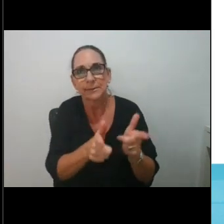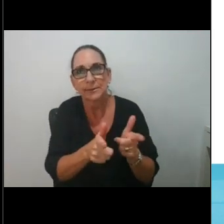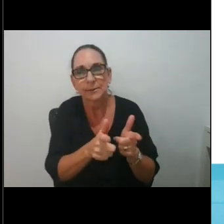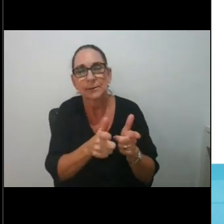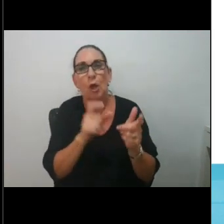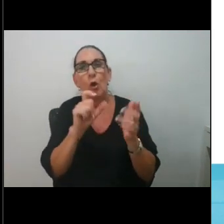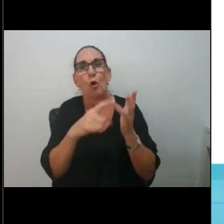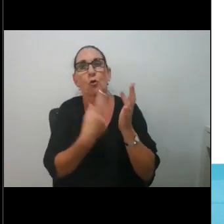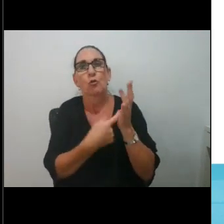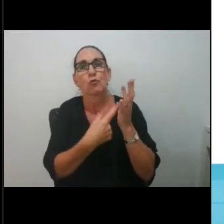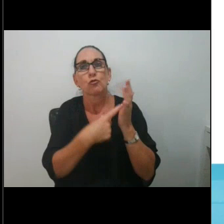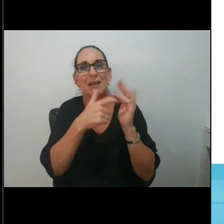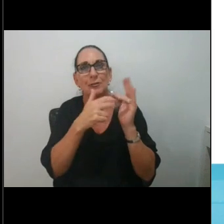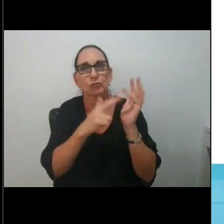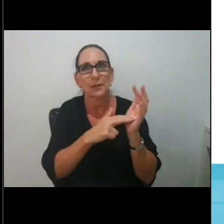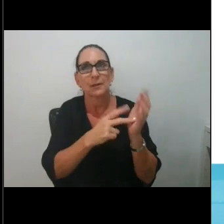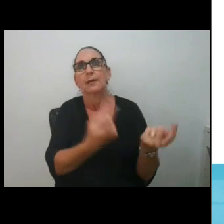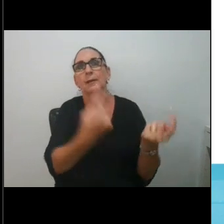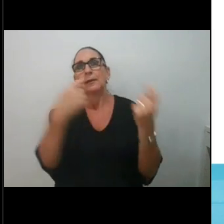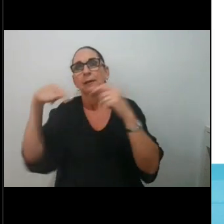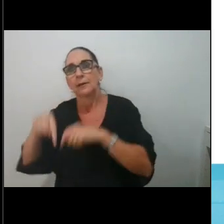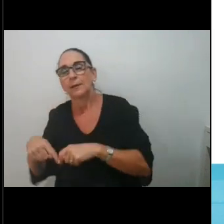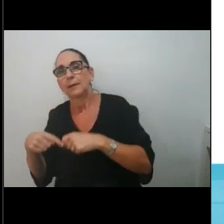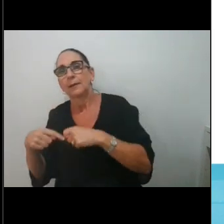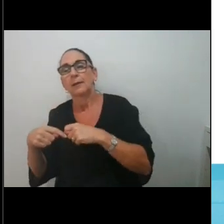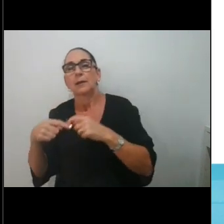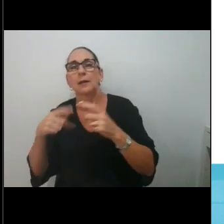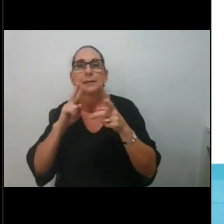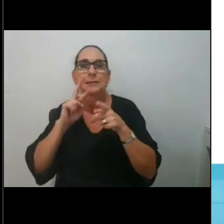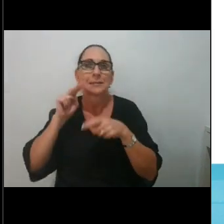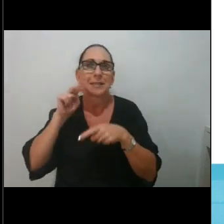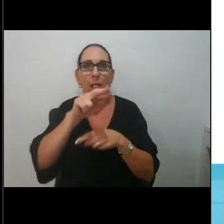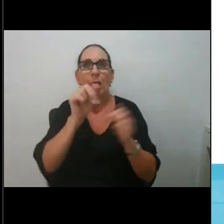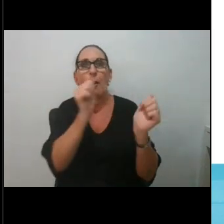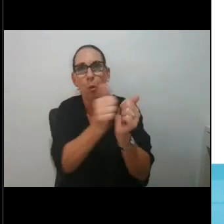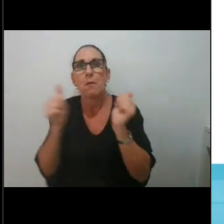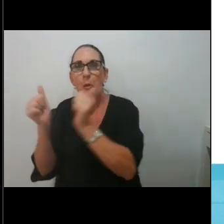appointments together and that really worked for um this participant so that demonstrates some of